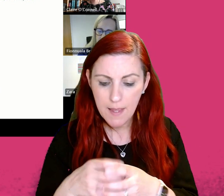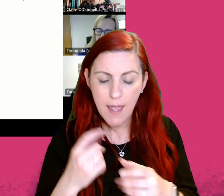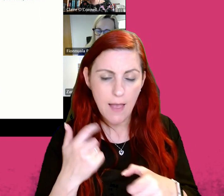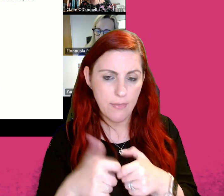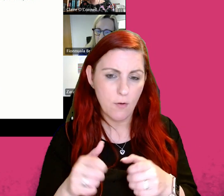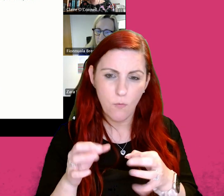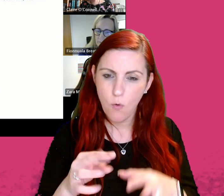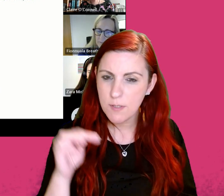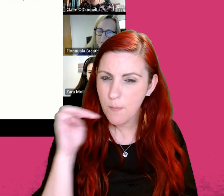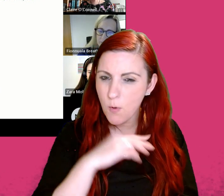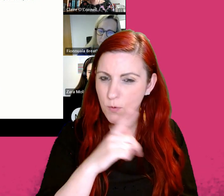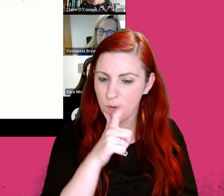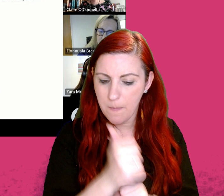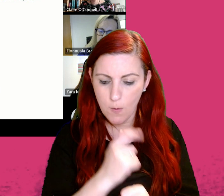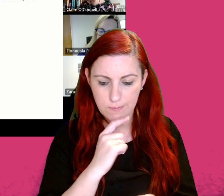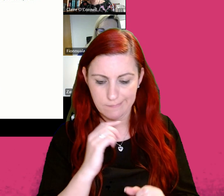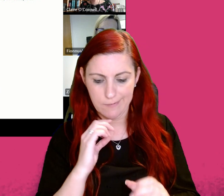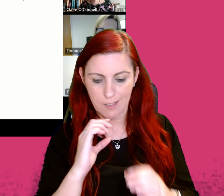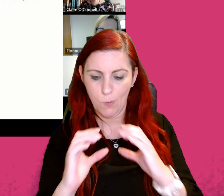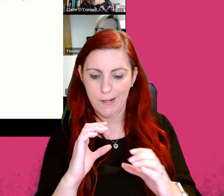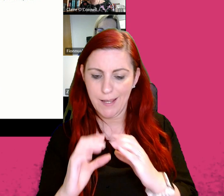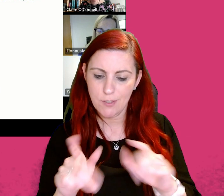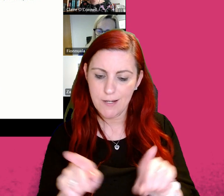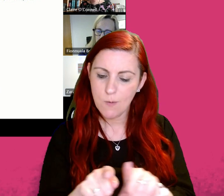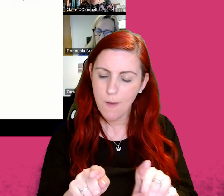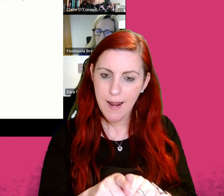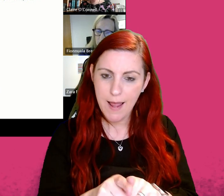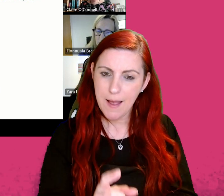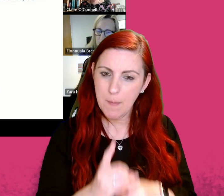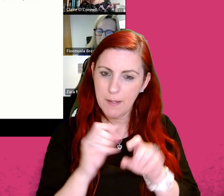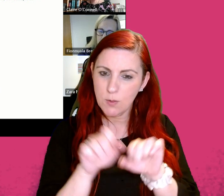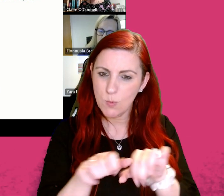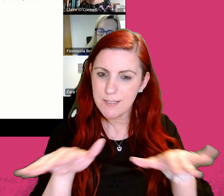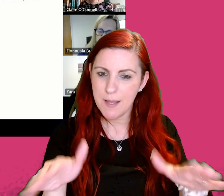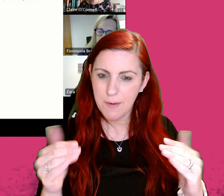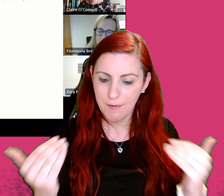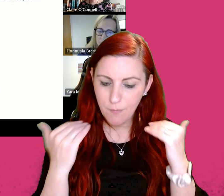about communication today uh helping disseminate the information helping explain it really well